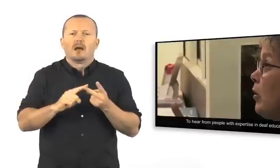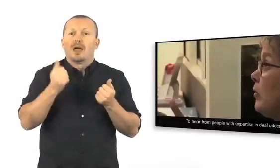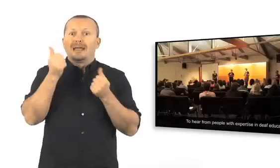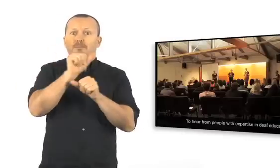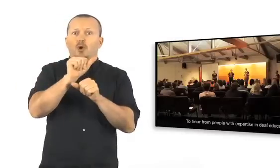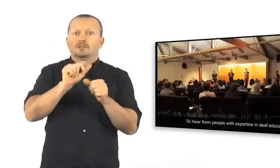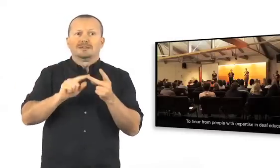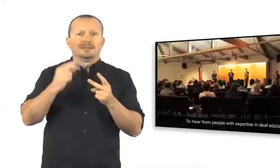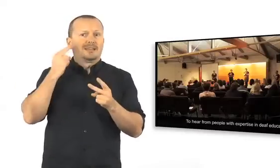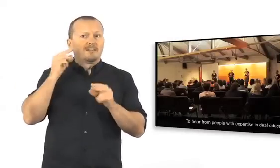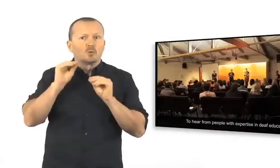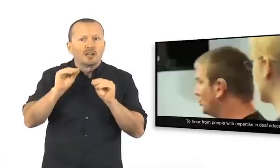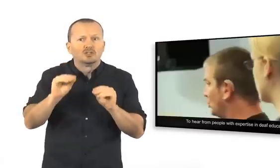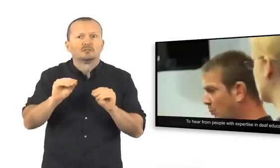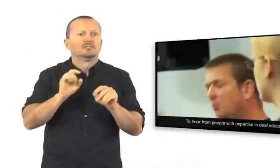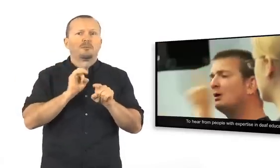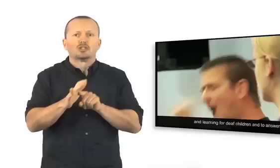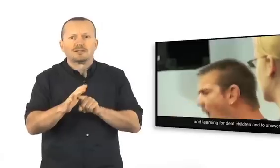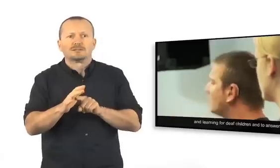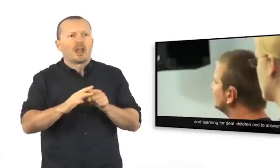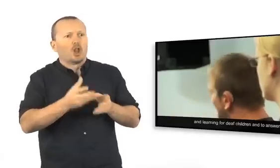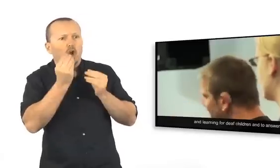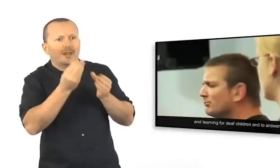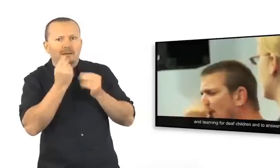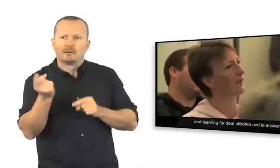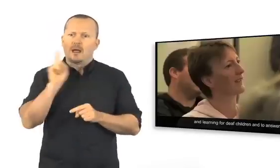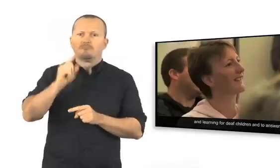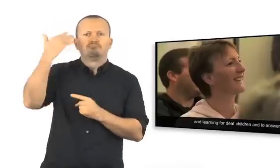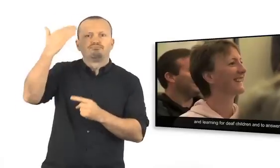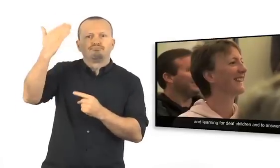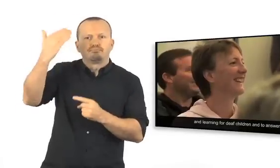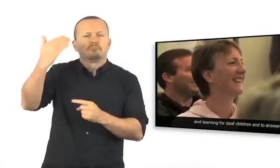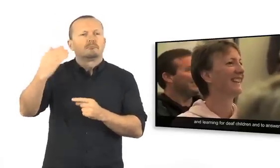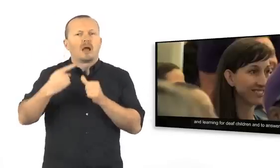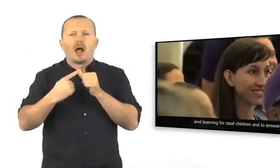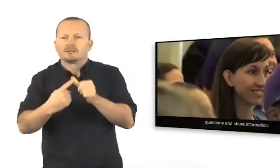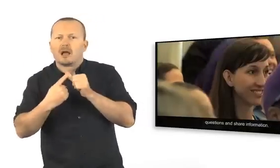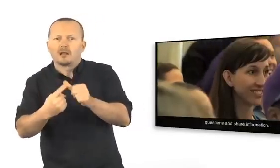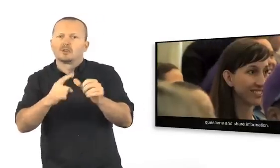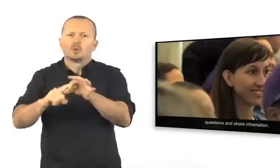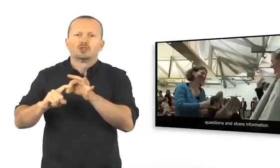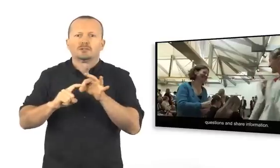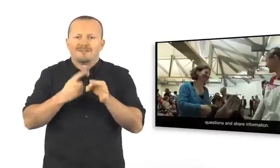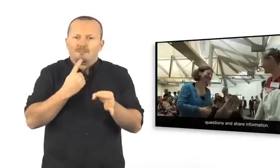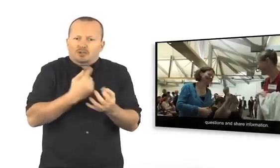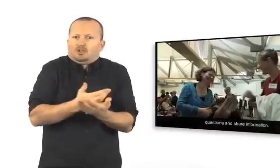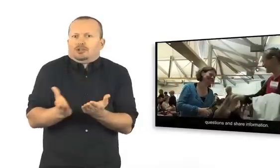To hear from people with expertise in deaf education and learning for deaf children and to answer questions and share information.